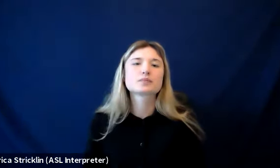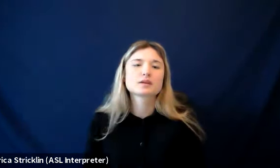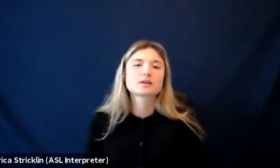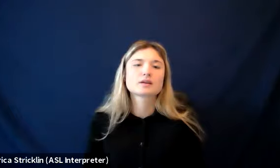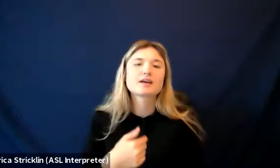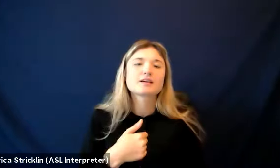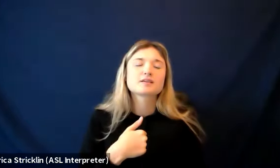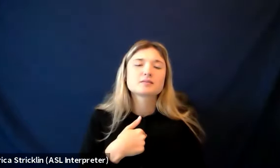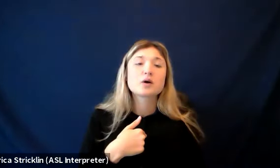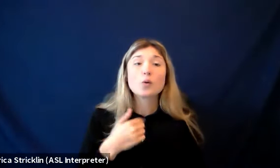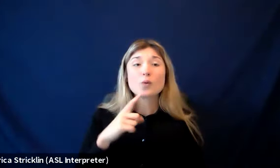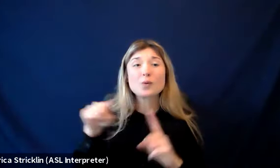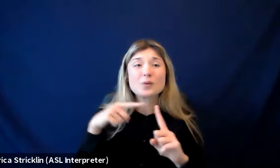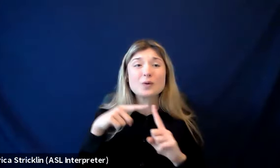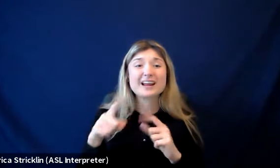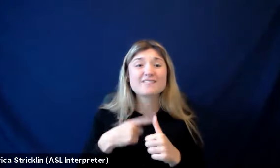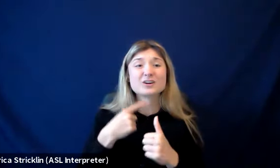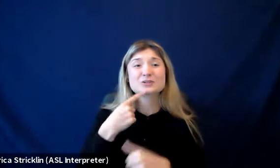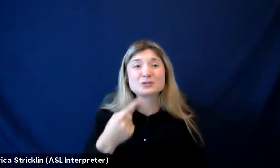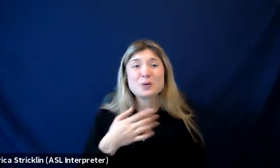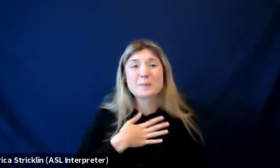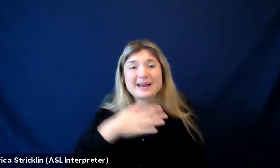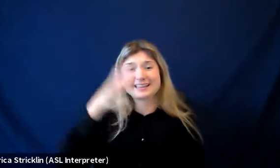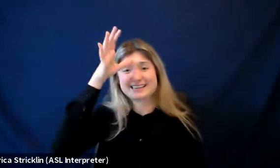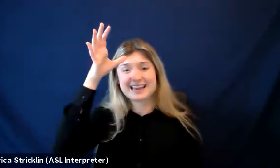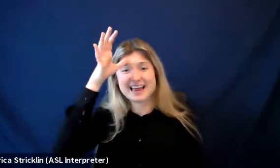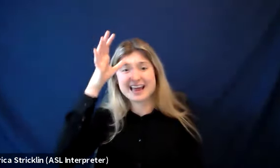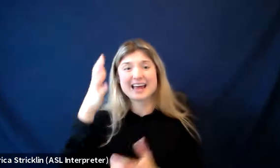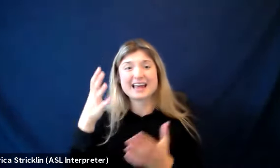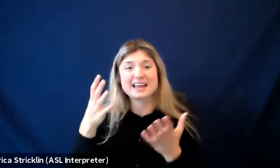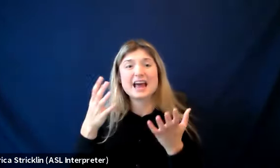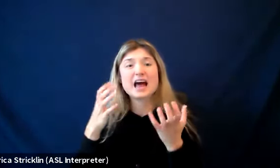When I first told my dad I want to go back to you because I felt like I was missing something.